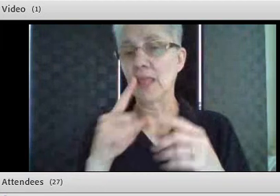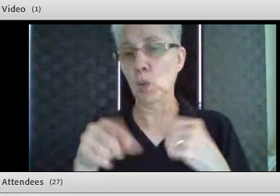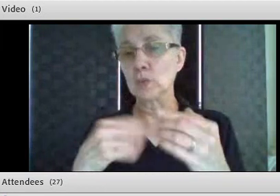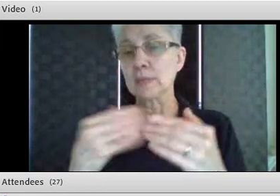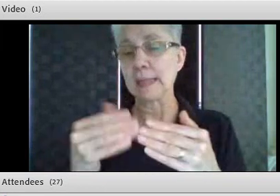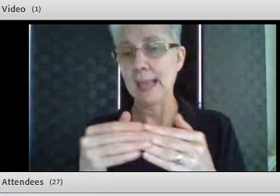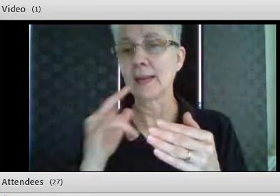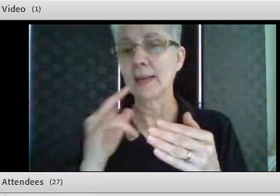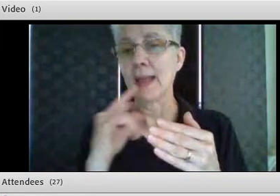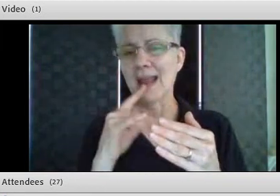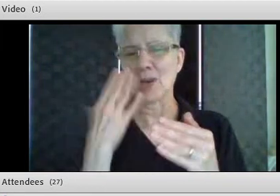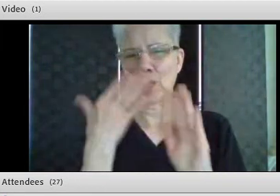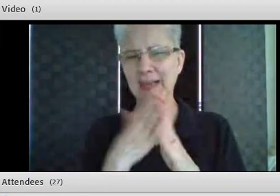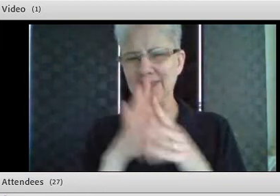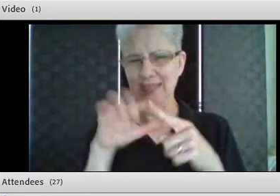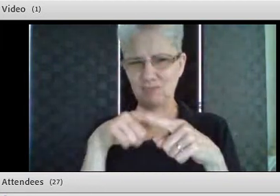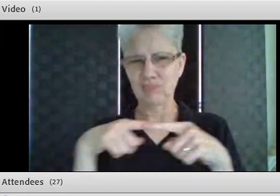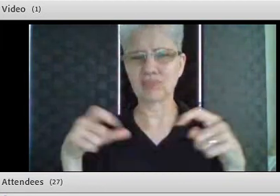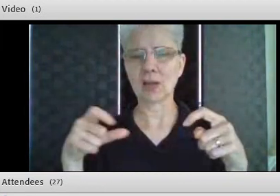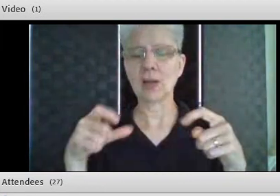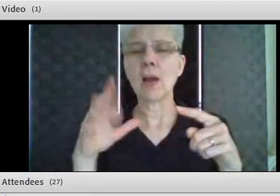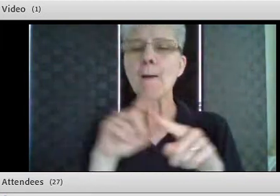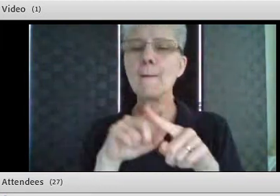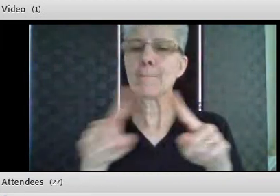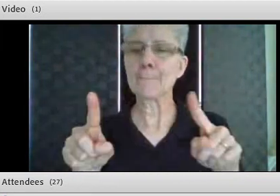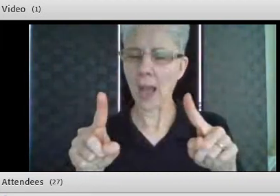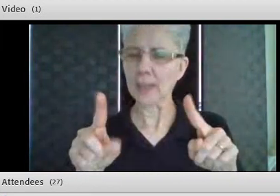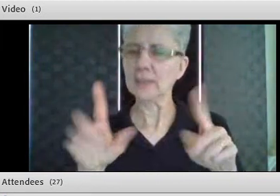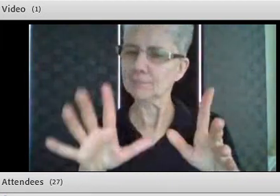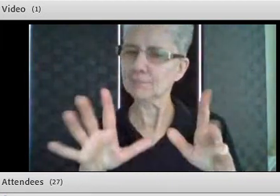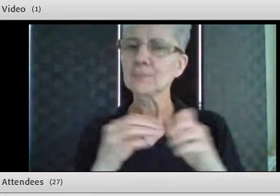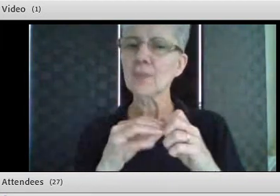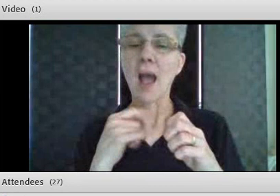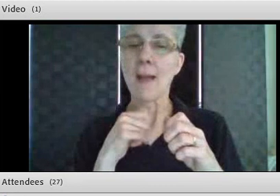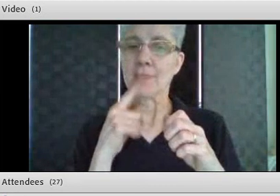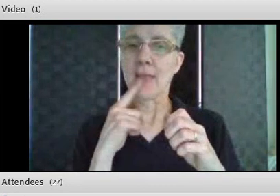it's a minor third, and that is the amount of half steps,